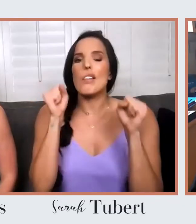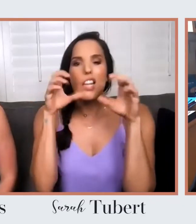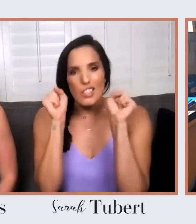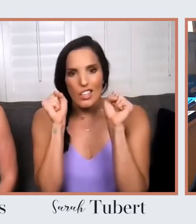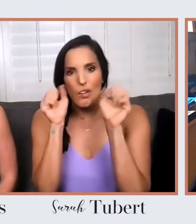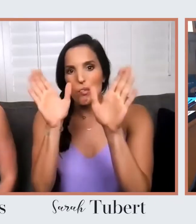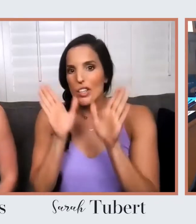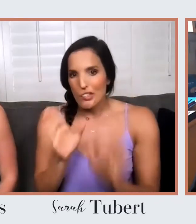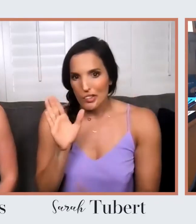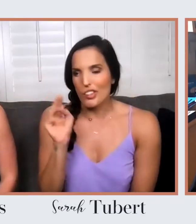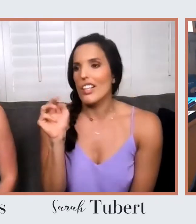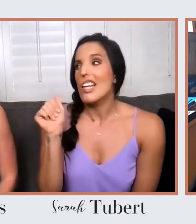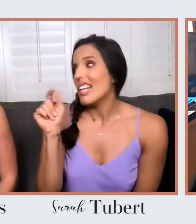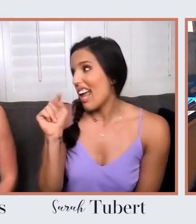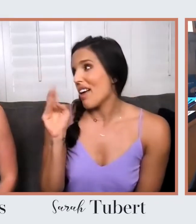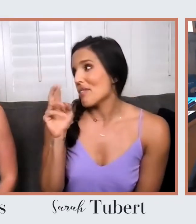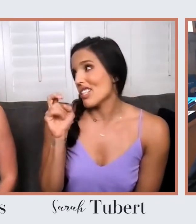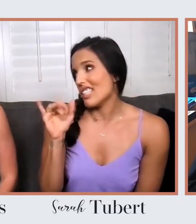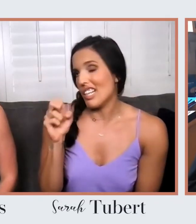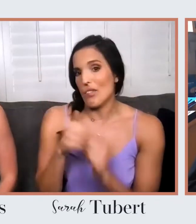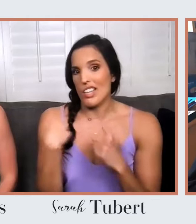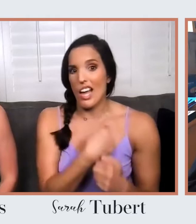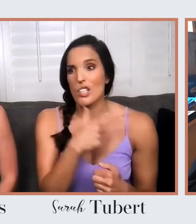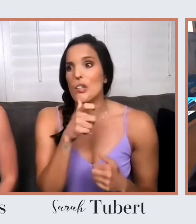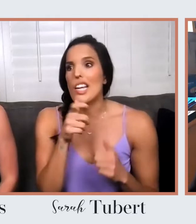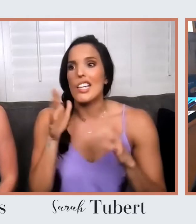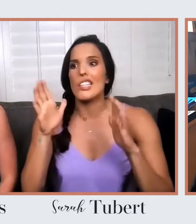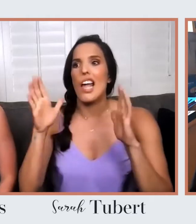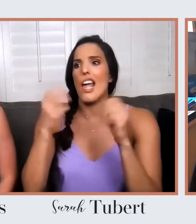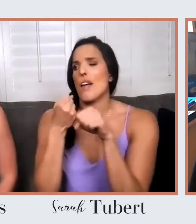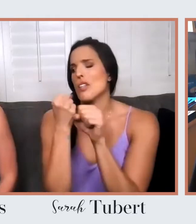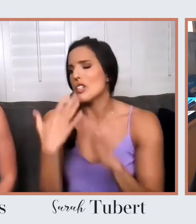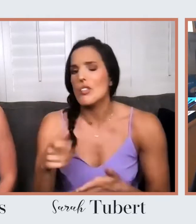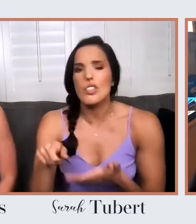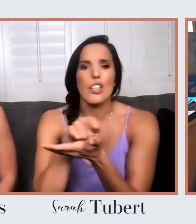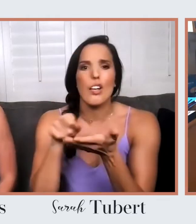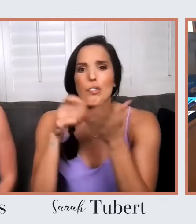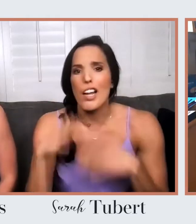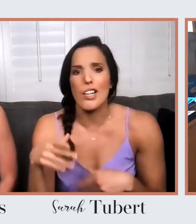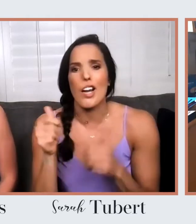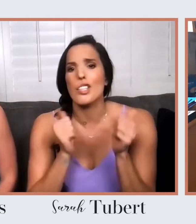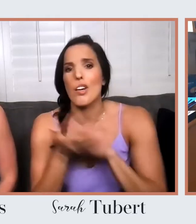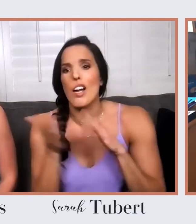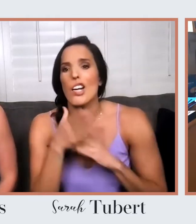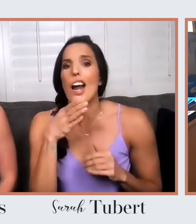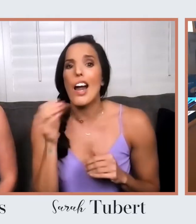amazing, wonderful Nat Bernstein with us who is a producer, a writer, a show runner.